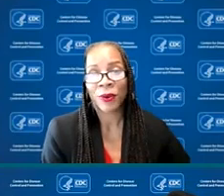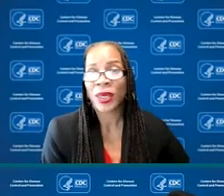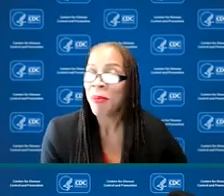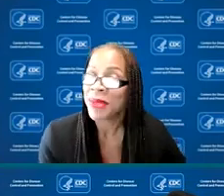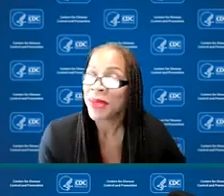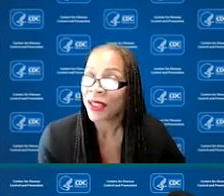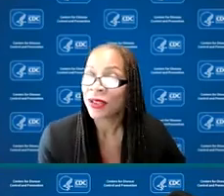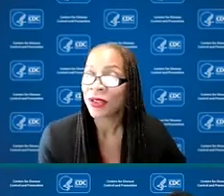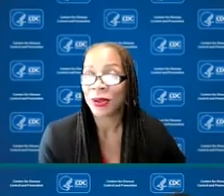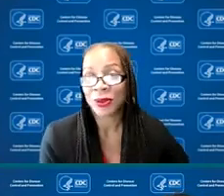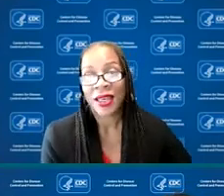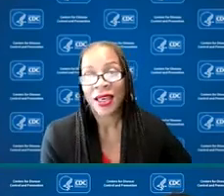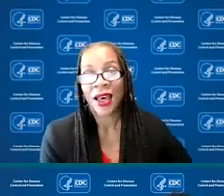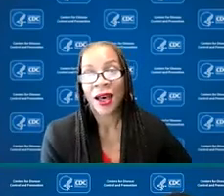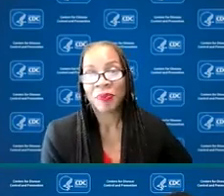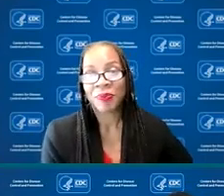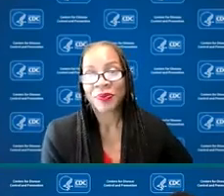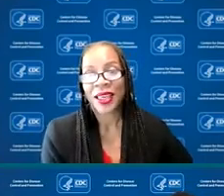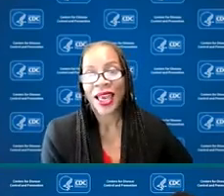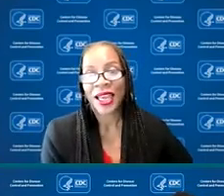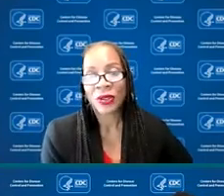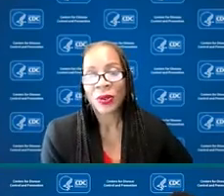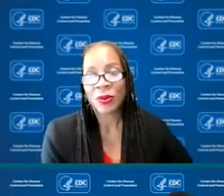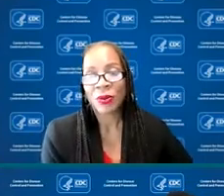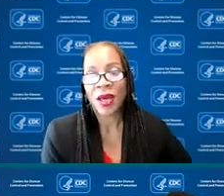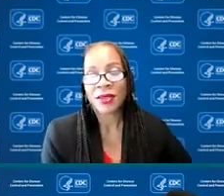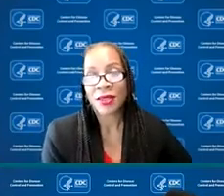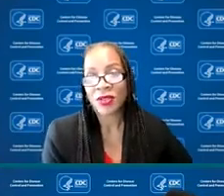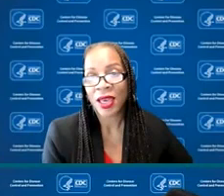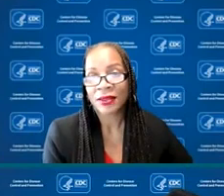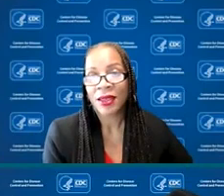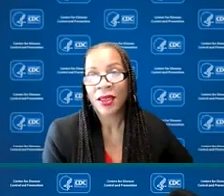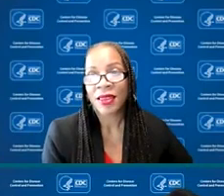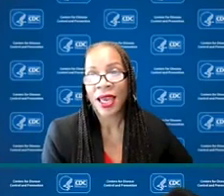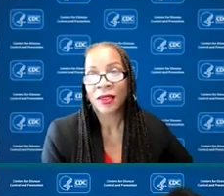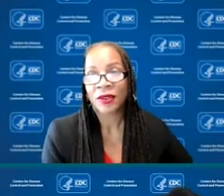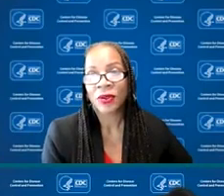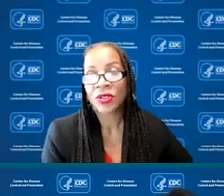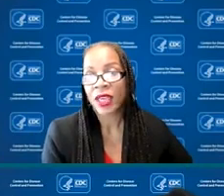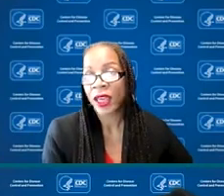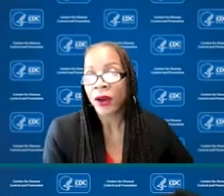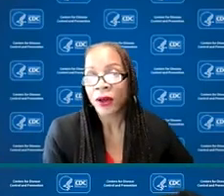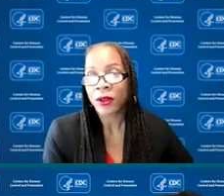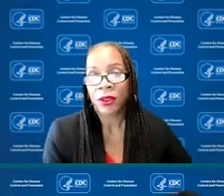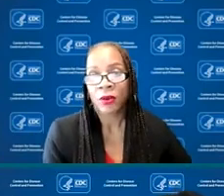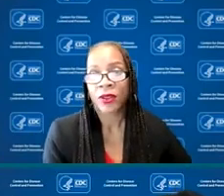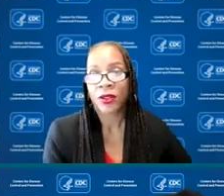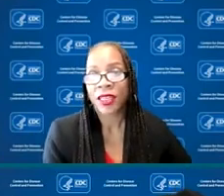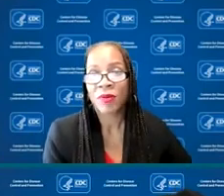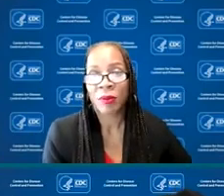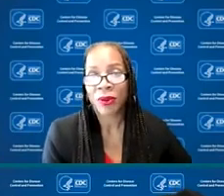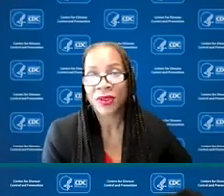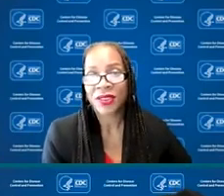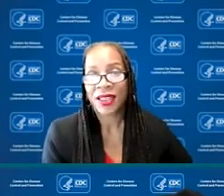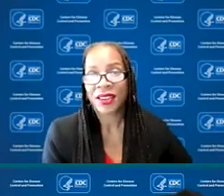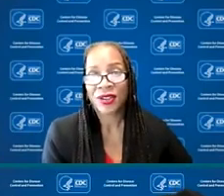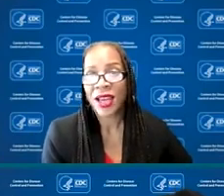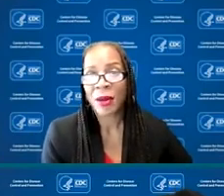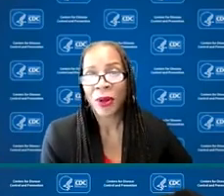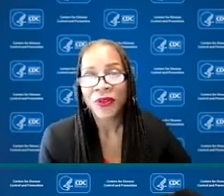mistakes, too. I do want to suggest that you share with your team members that you’re not perfect